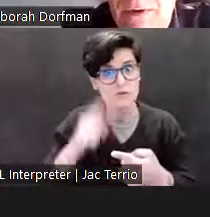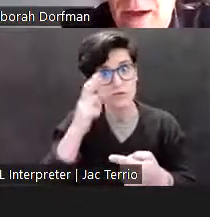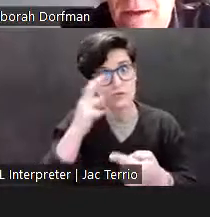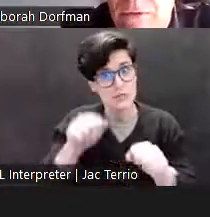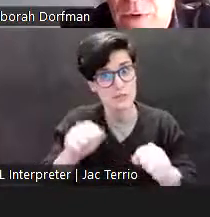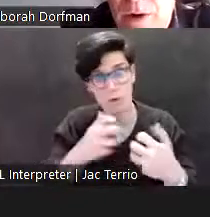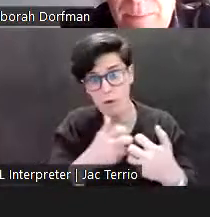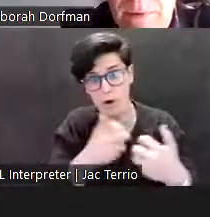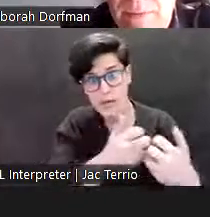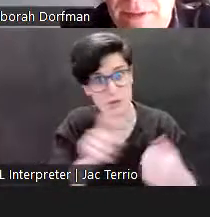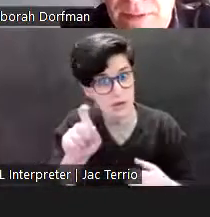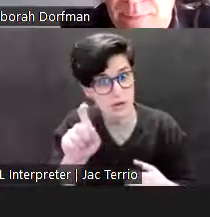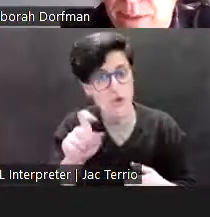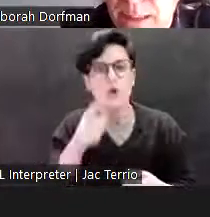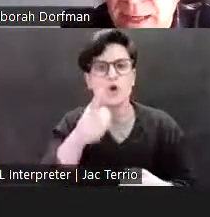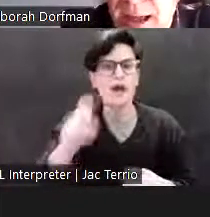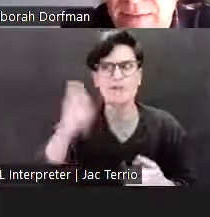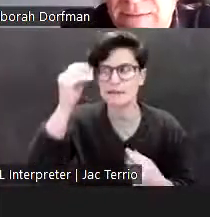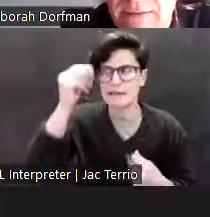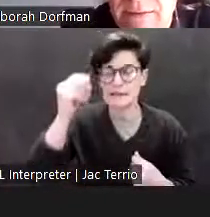not you are a person with a disability as this.